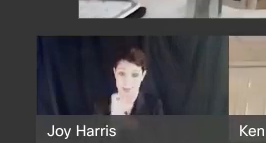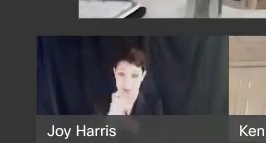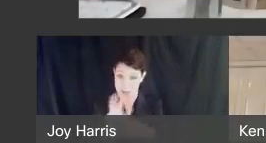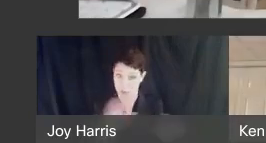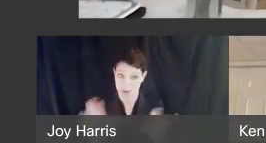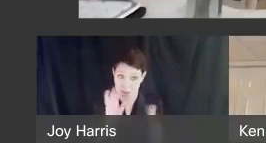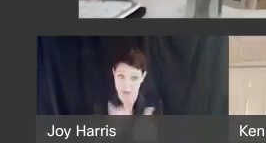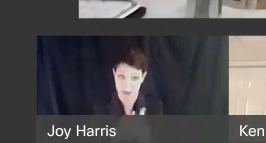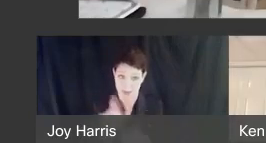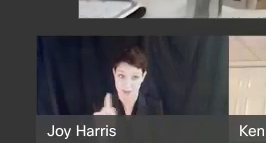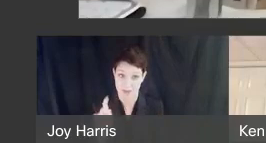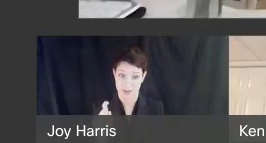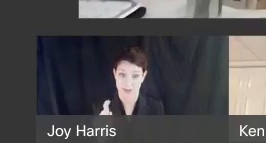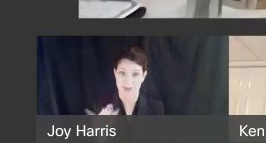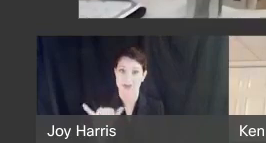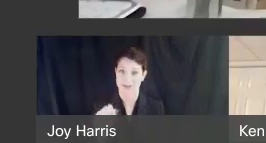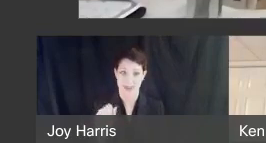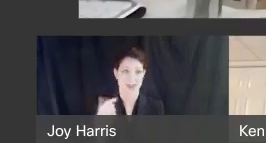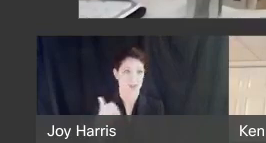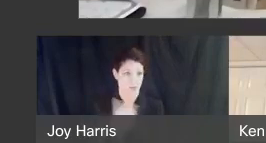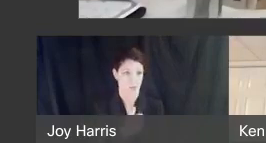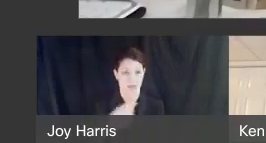[Commissioner Arkoosh] Yeah we're conveying to PADOH and the Governor and the